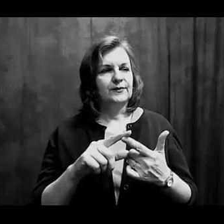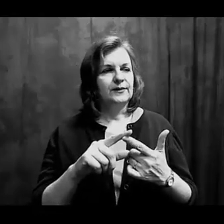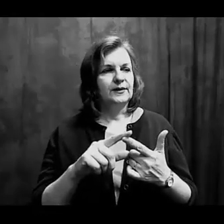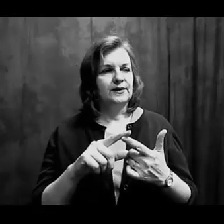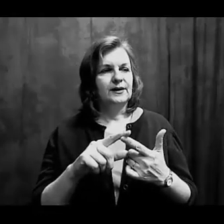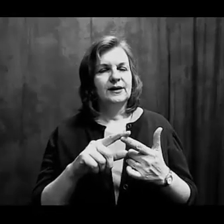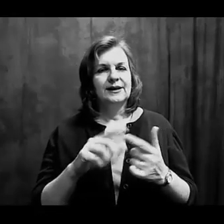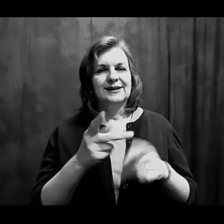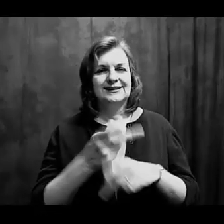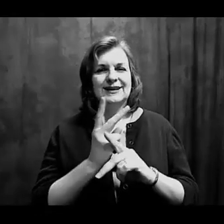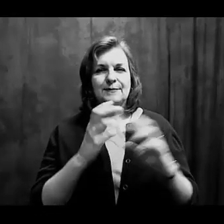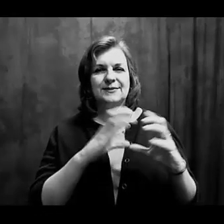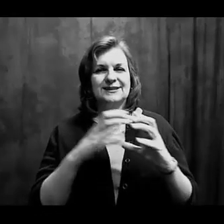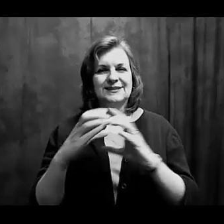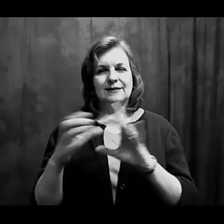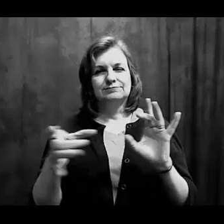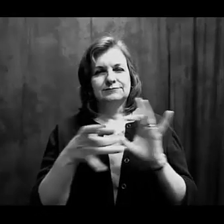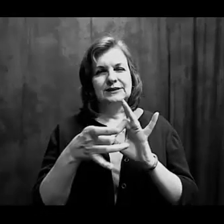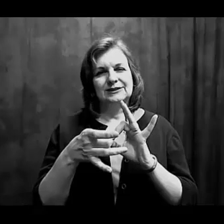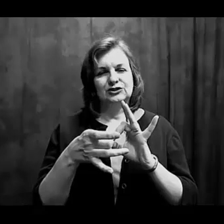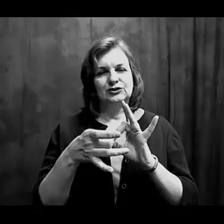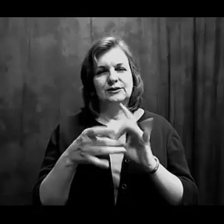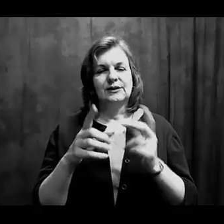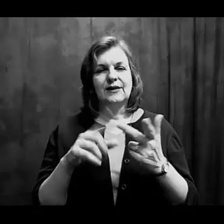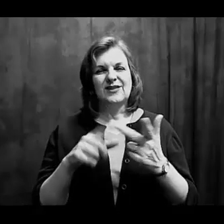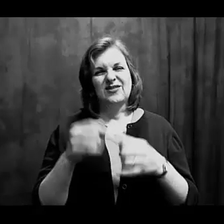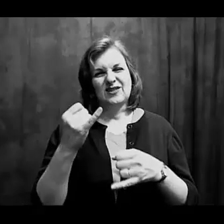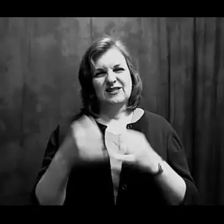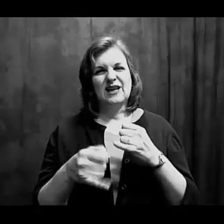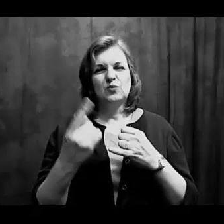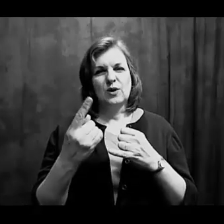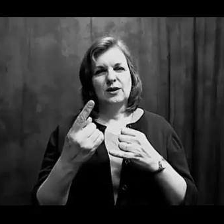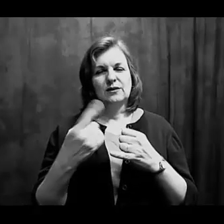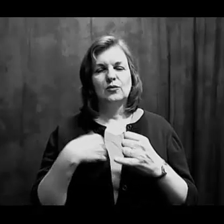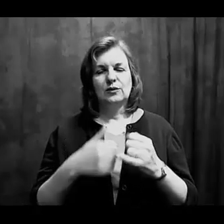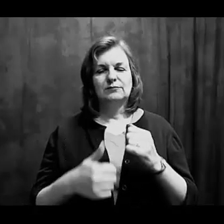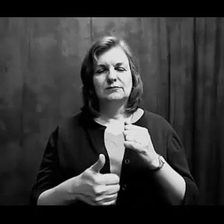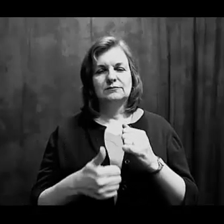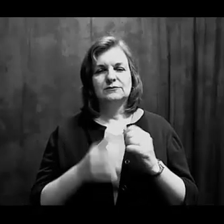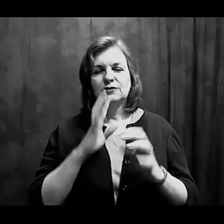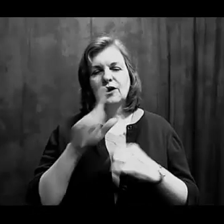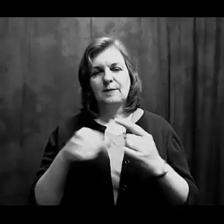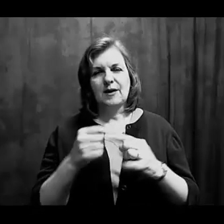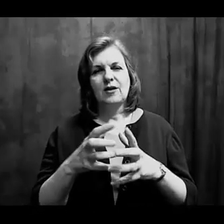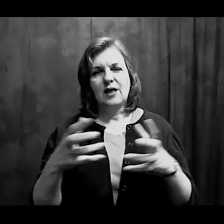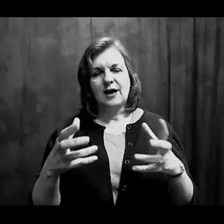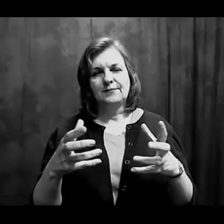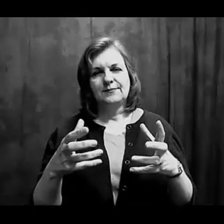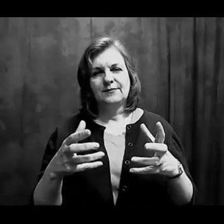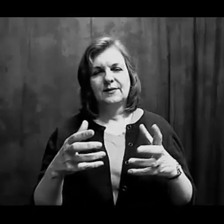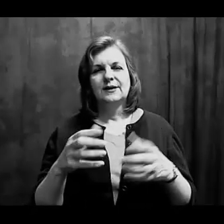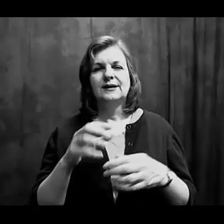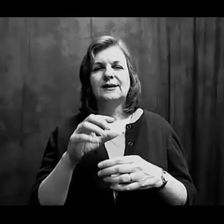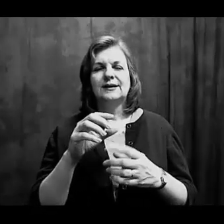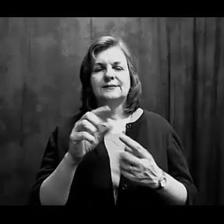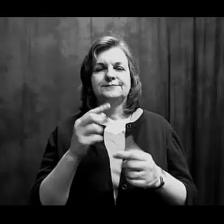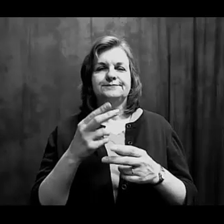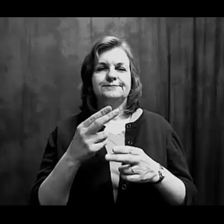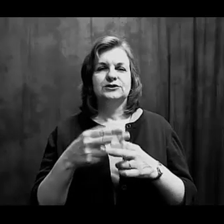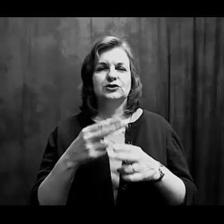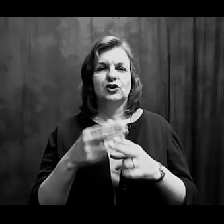hold cells together and then this last one is where we are going to spend most of our focus this idea of